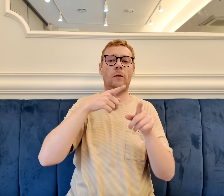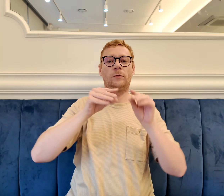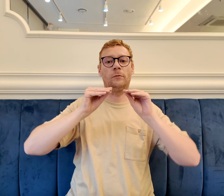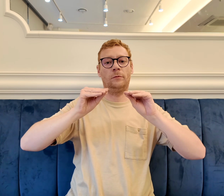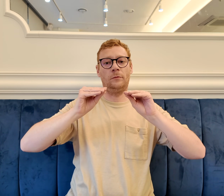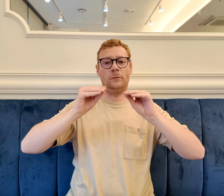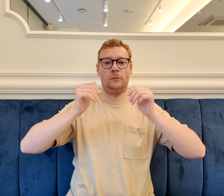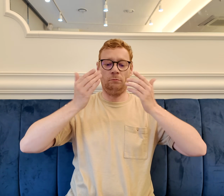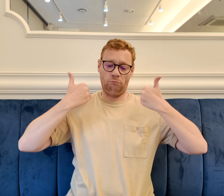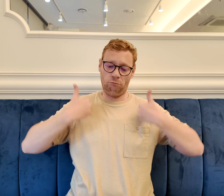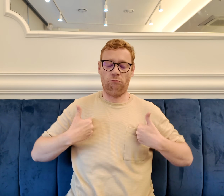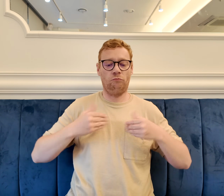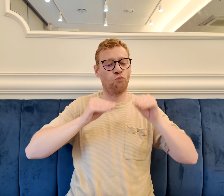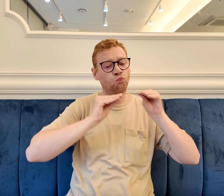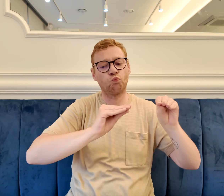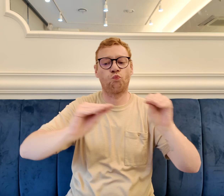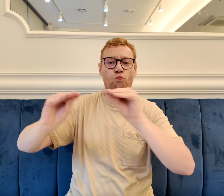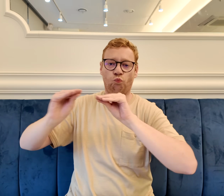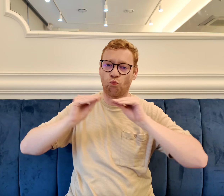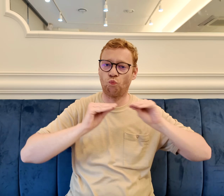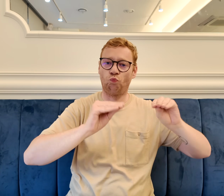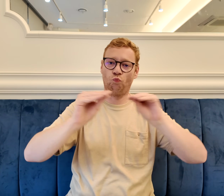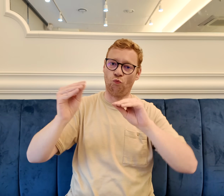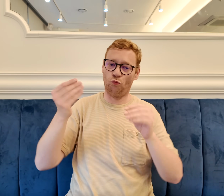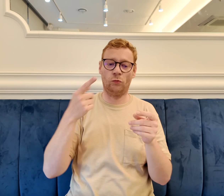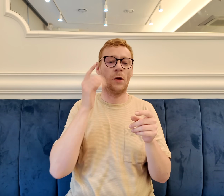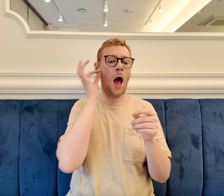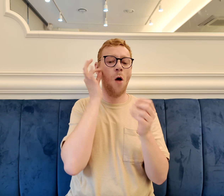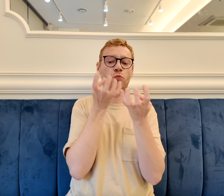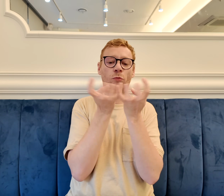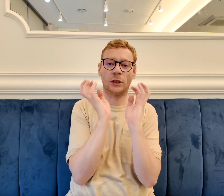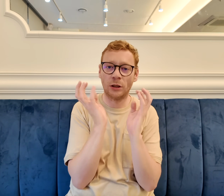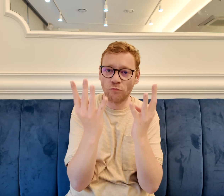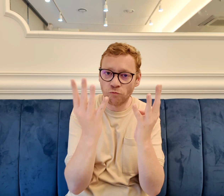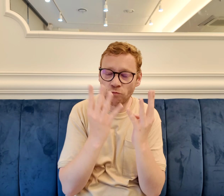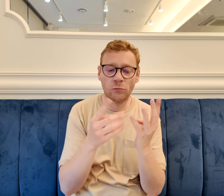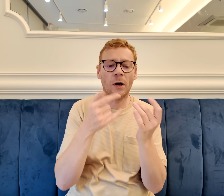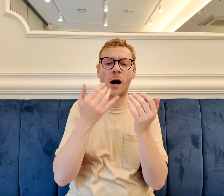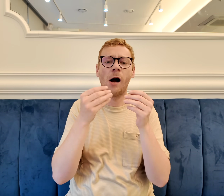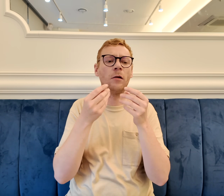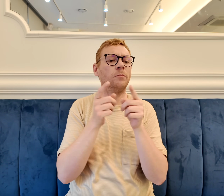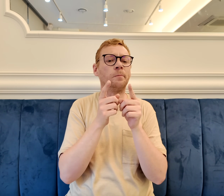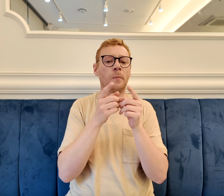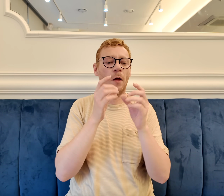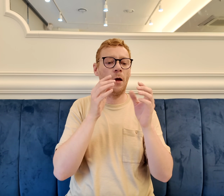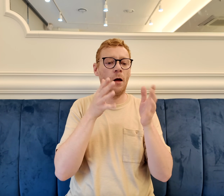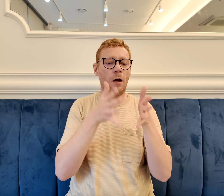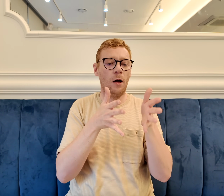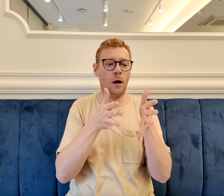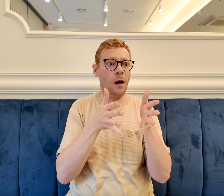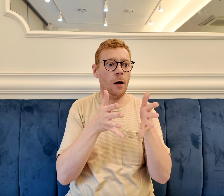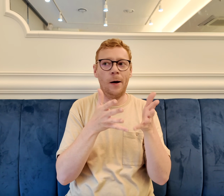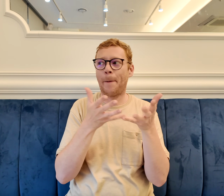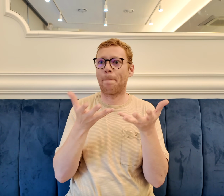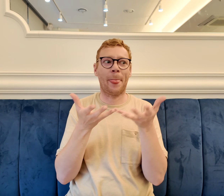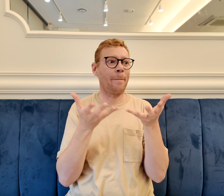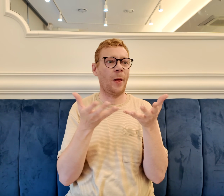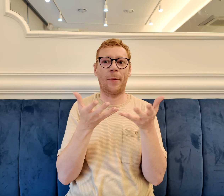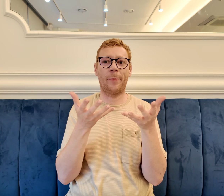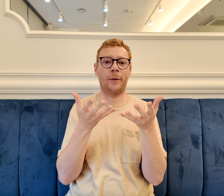hearing people in the future. When teaching sign language in a circle, it's important not to give up